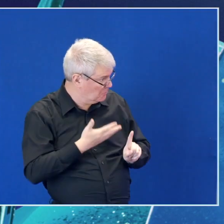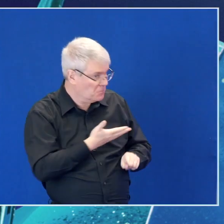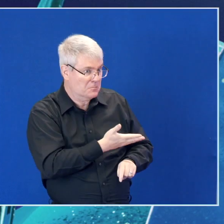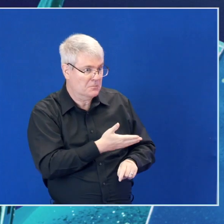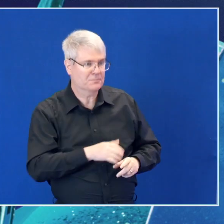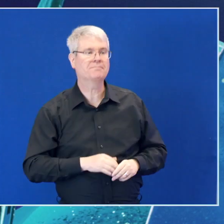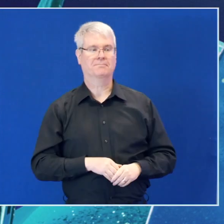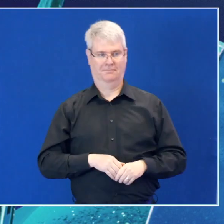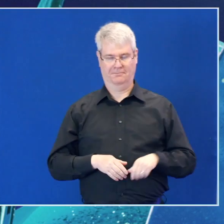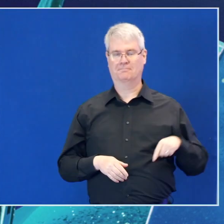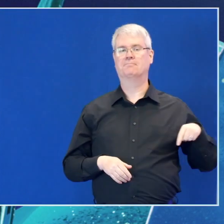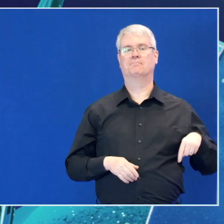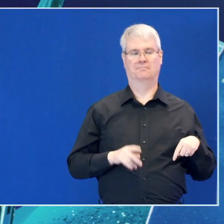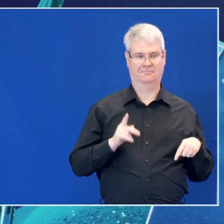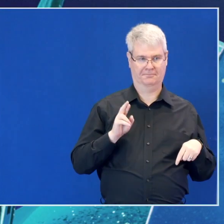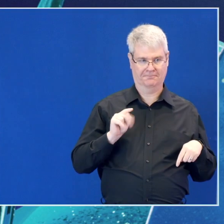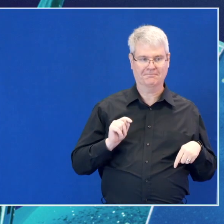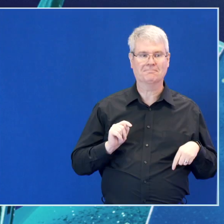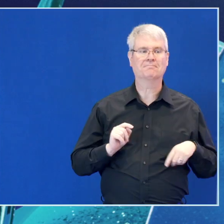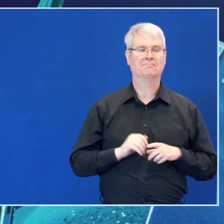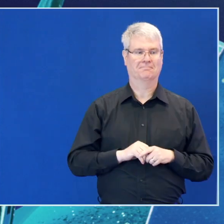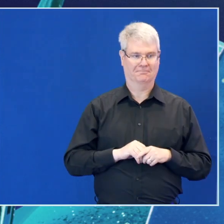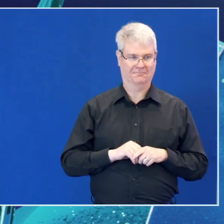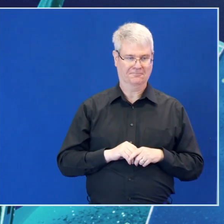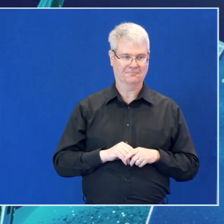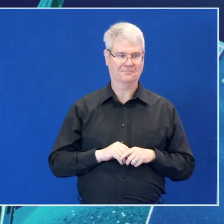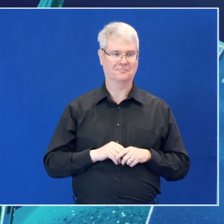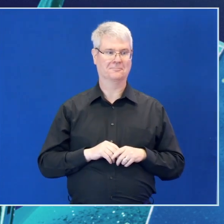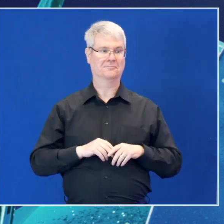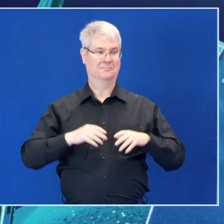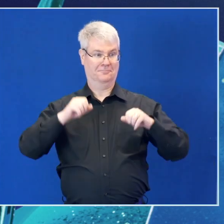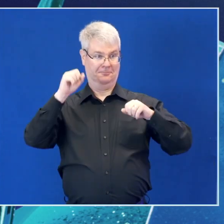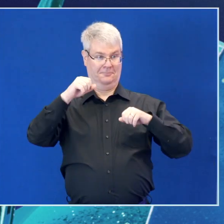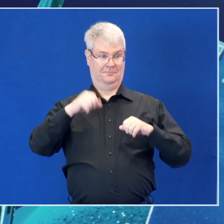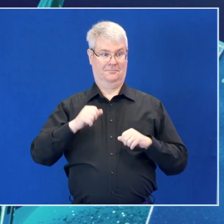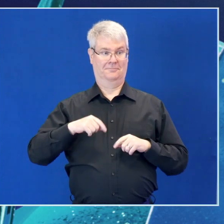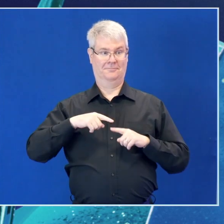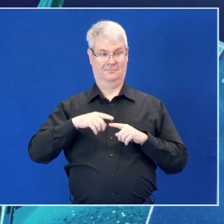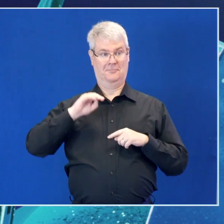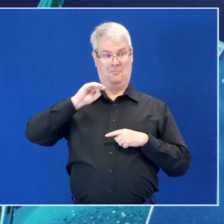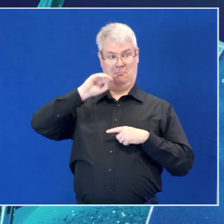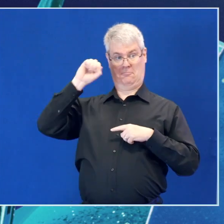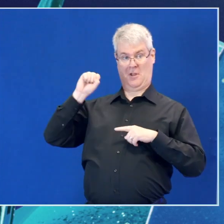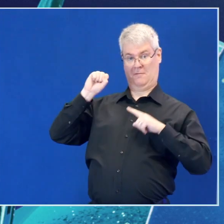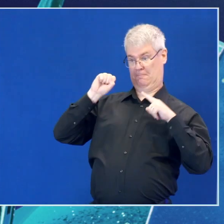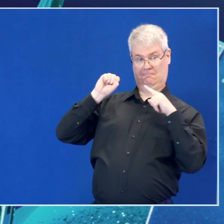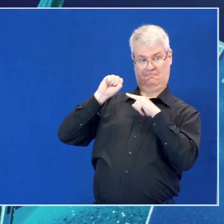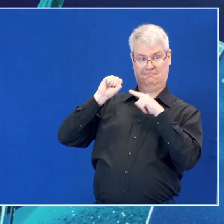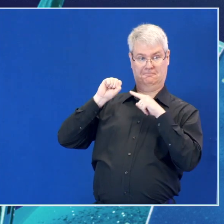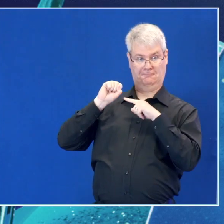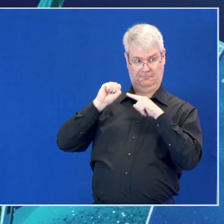So Salesforce and Microsoft actually share a lot of the same ideas.